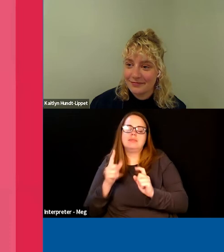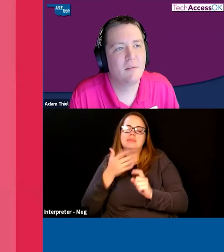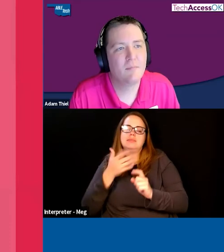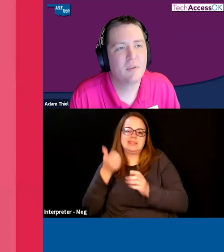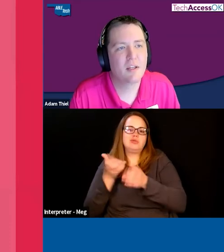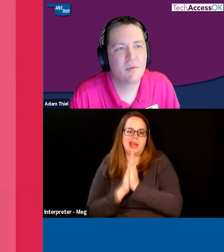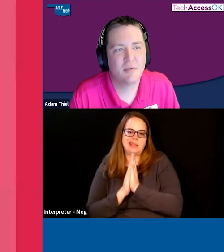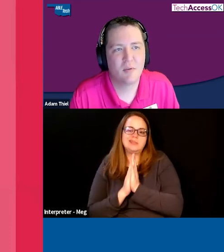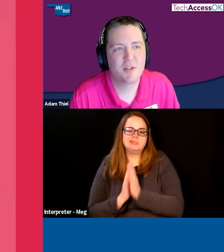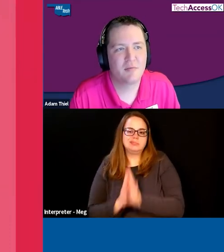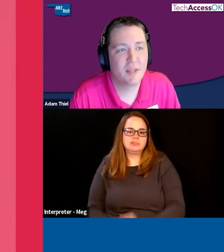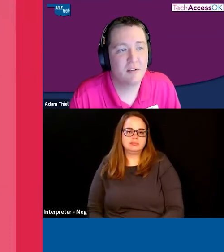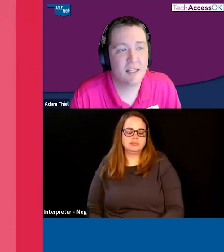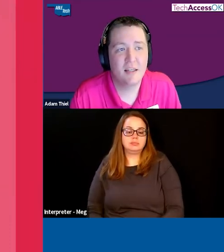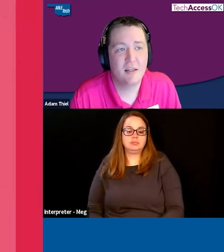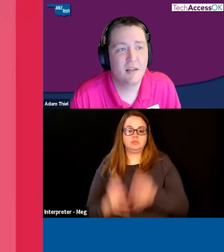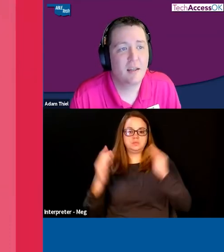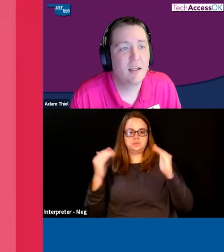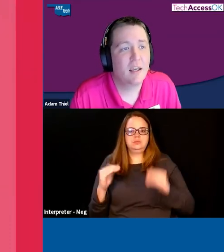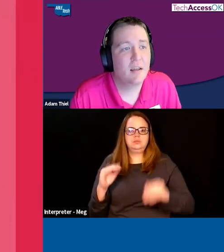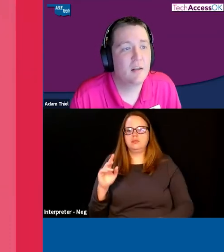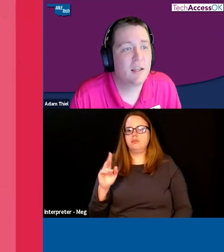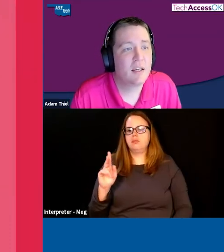Next we have a question from Kelsey, and they ask,